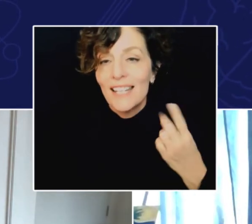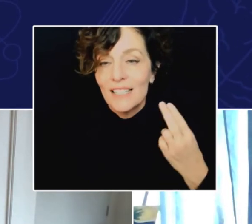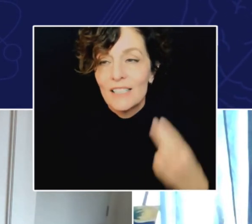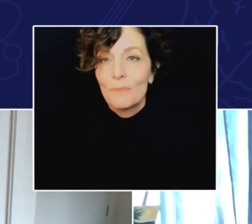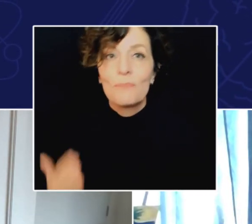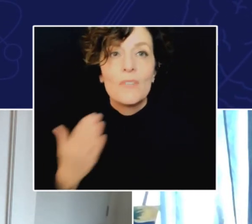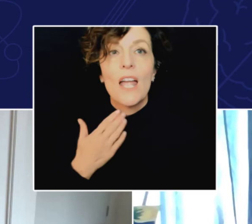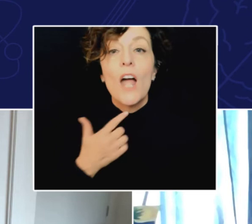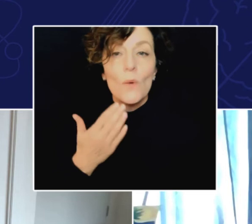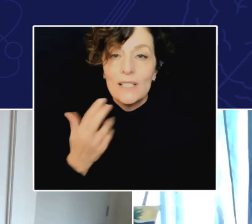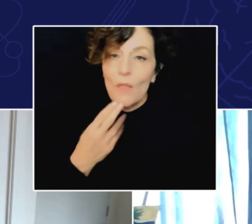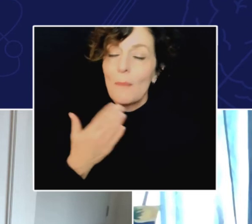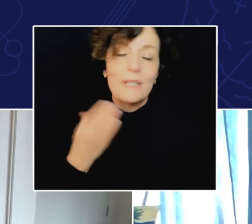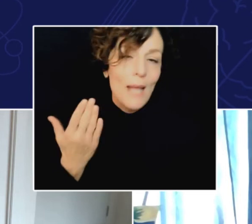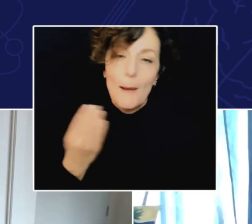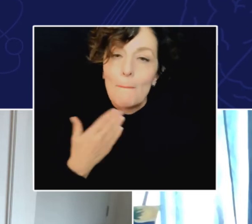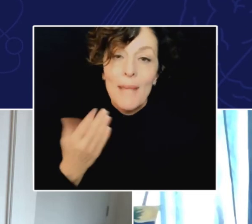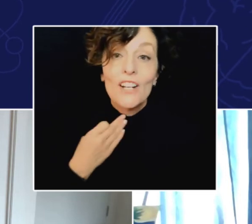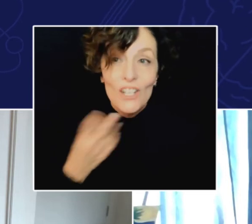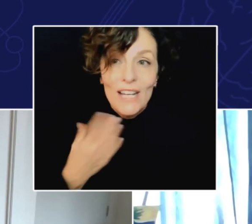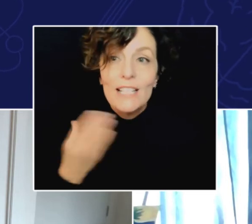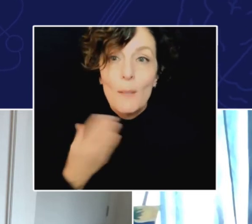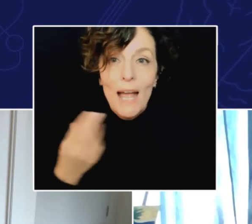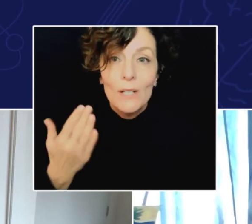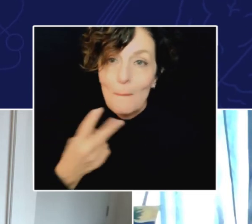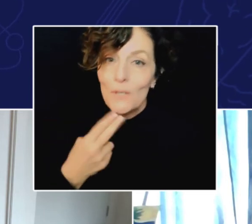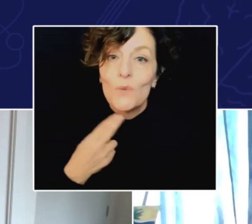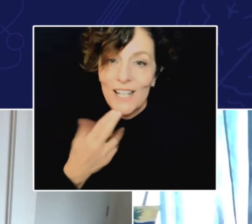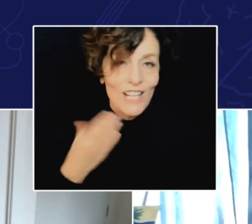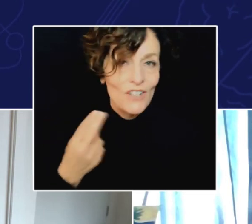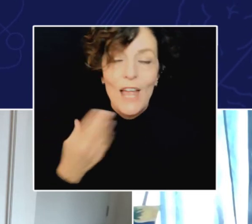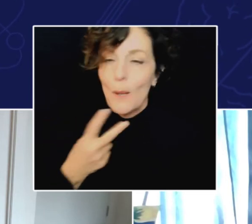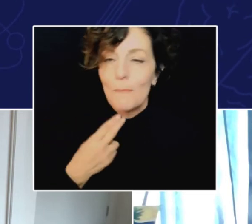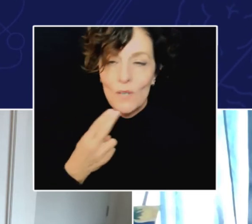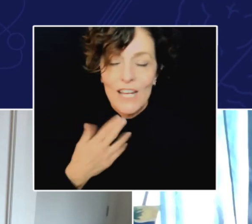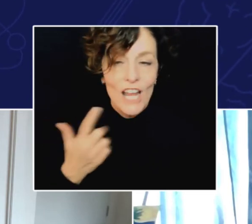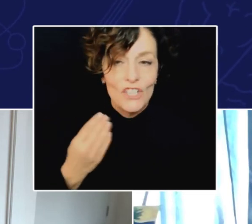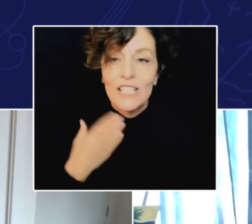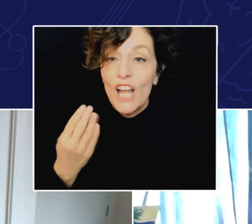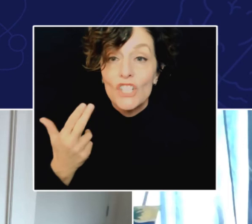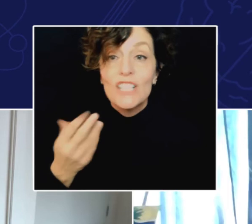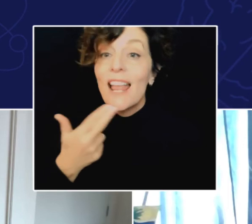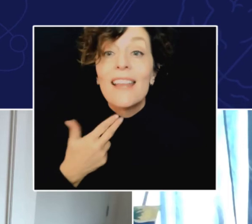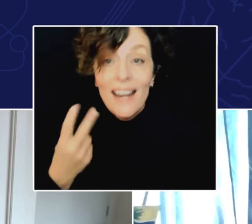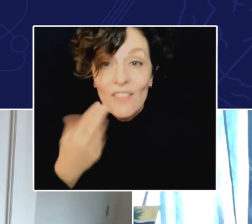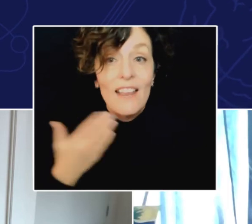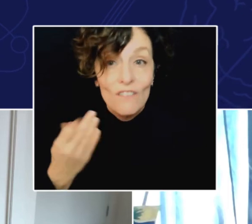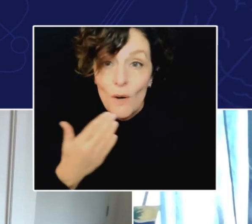[DR. RUFFIN]: I would tell them that it's not about hearing; it’s about communication. And that communication is not just getting the information, but expressing it, too.